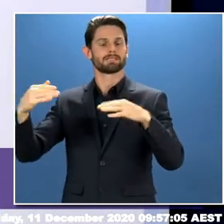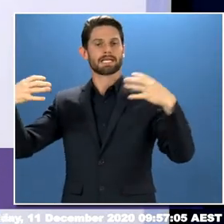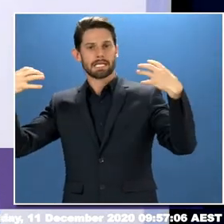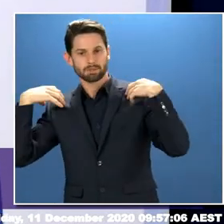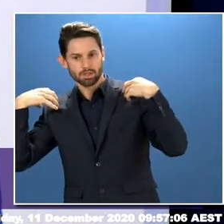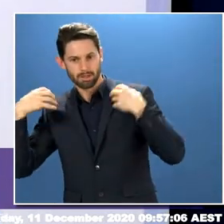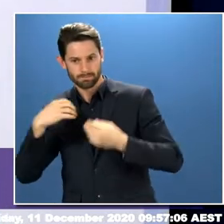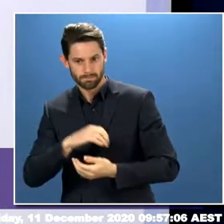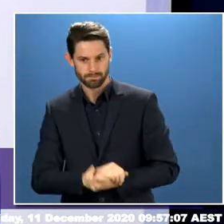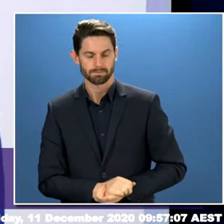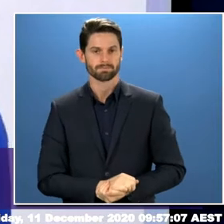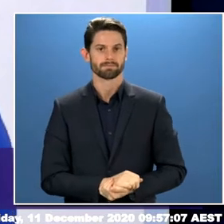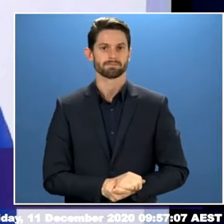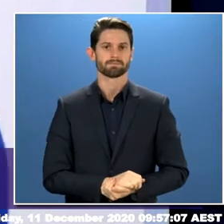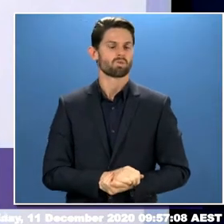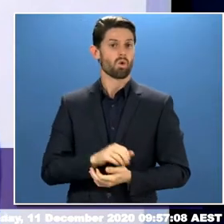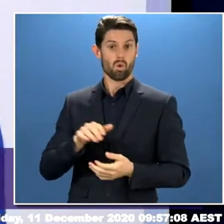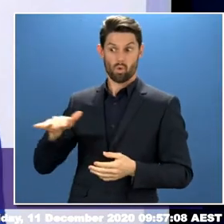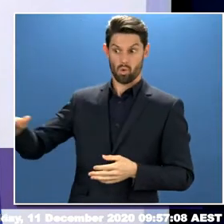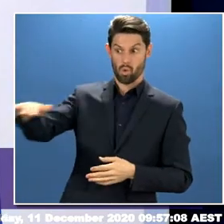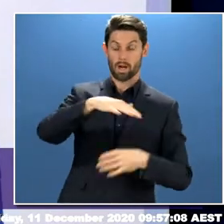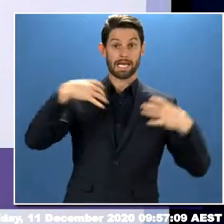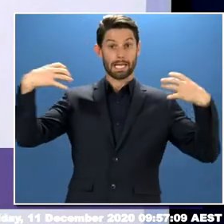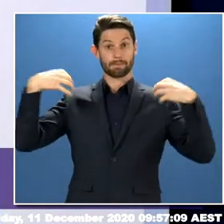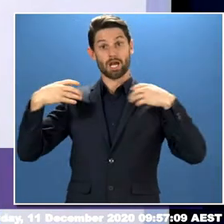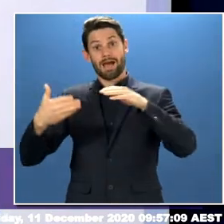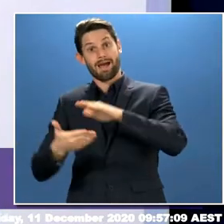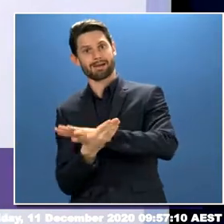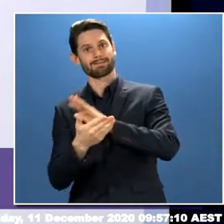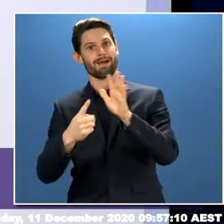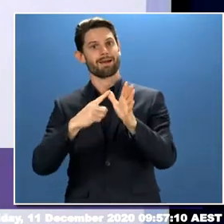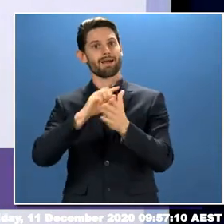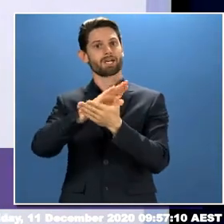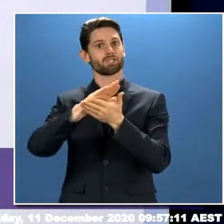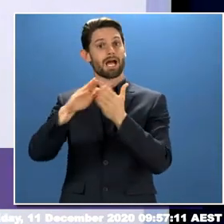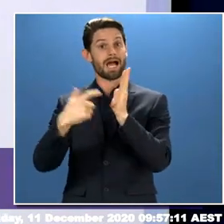So the Commissioners work together on a holistic approach to human